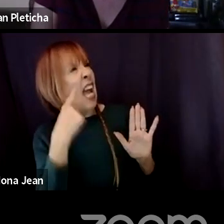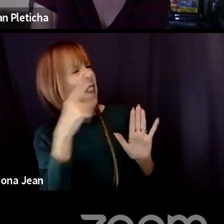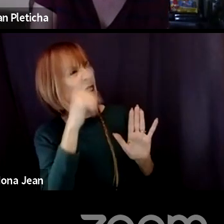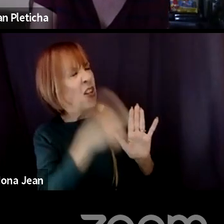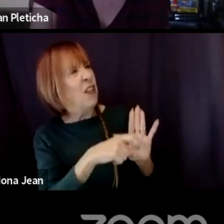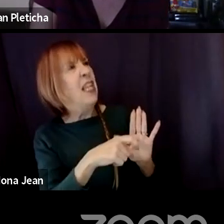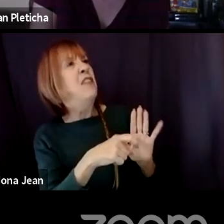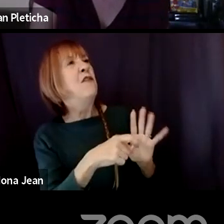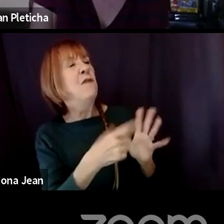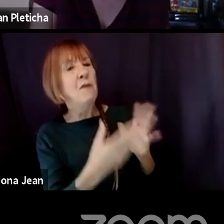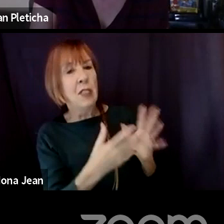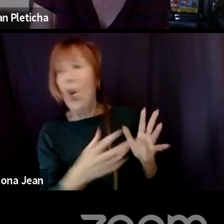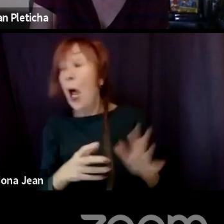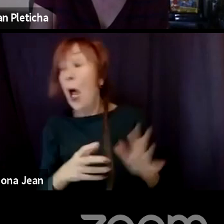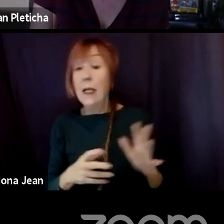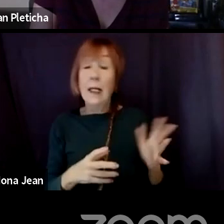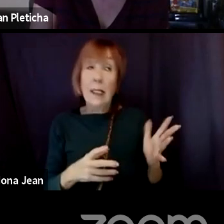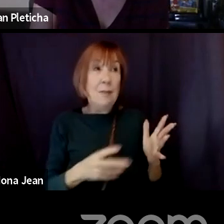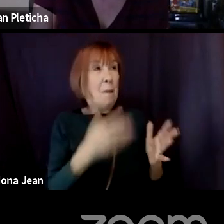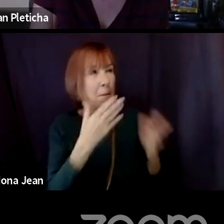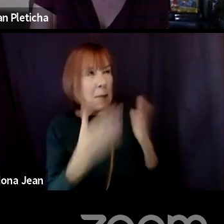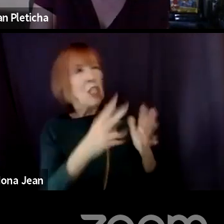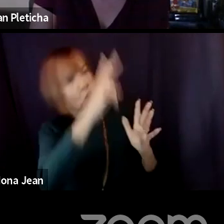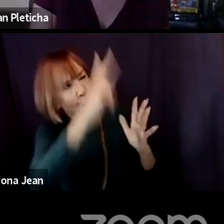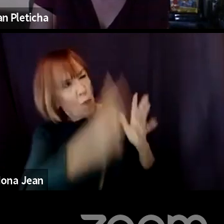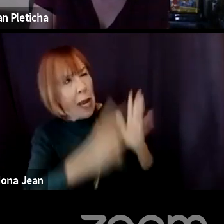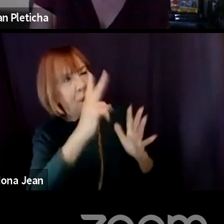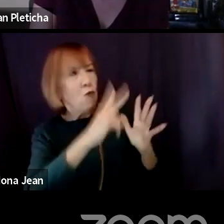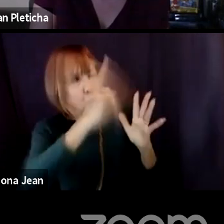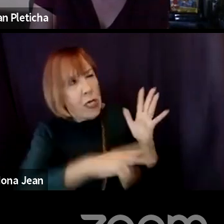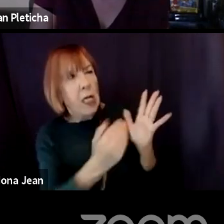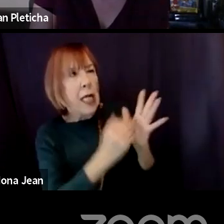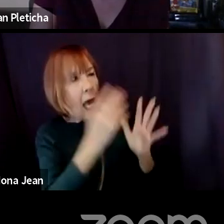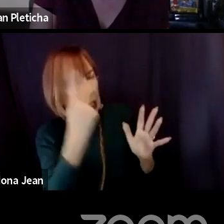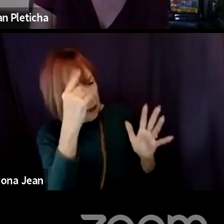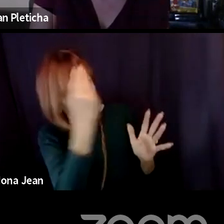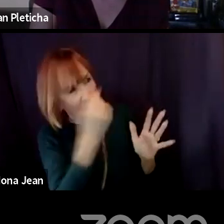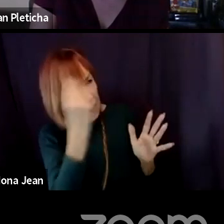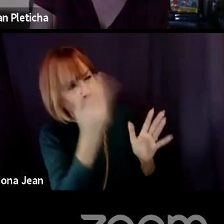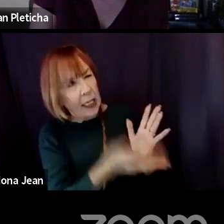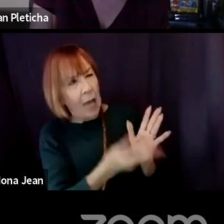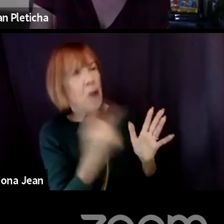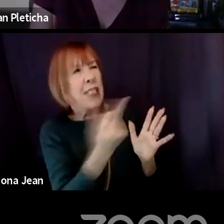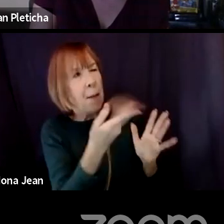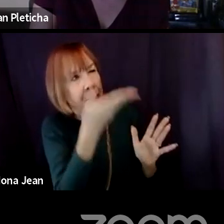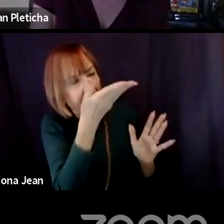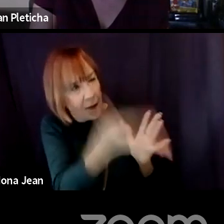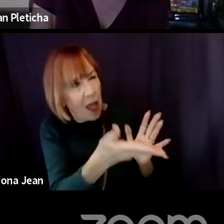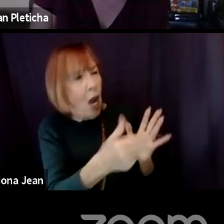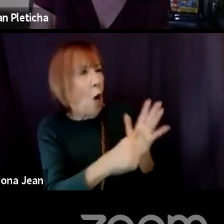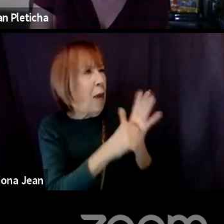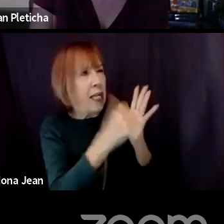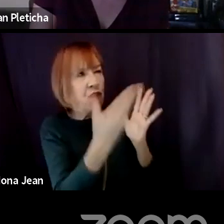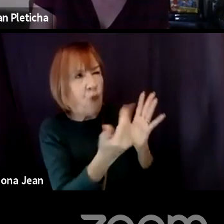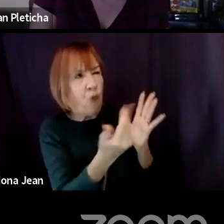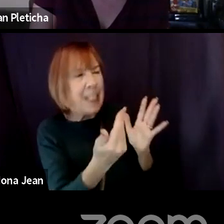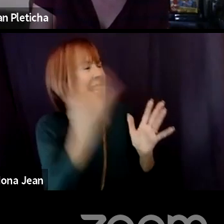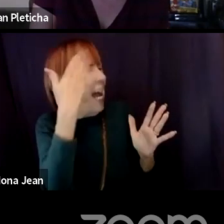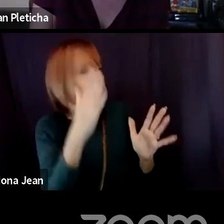what that Meghan was saying, you need to reevaluate that, there's something there, I don't know what it is but I keep I got bumped,